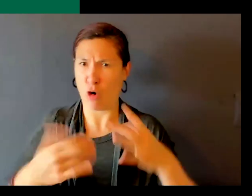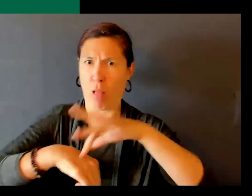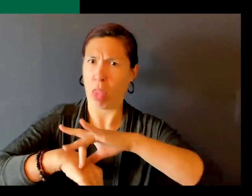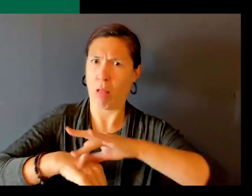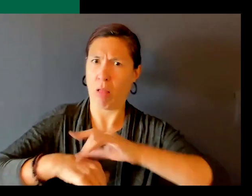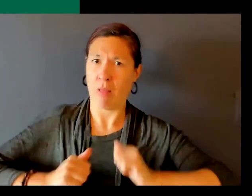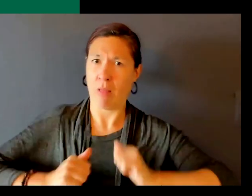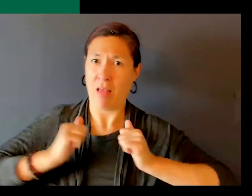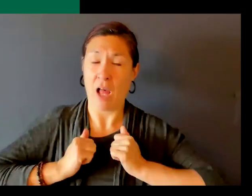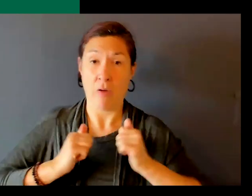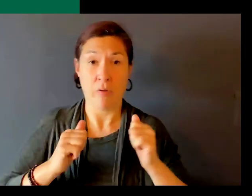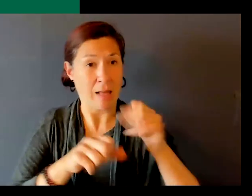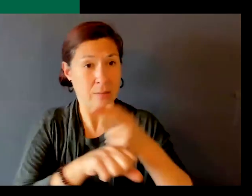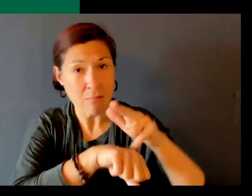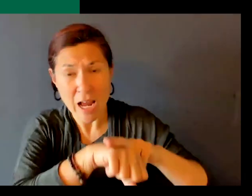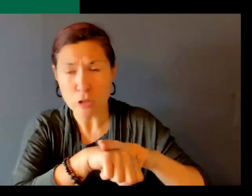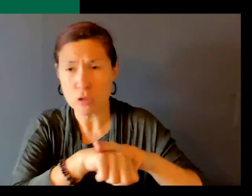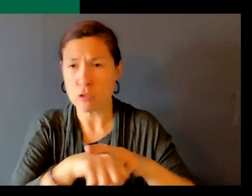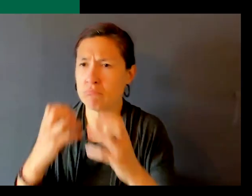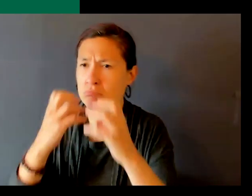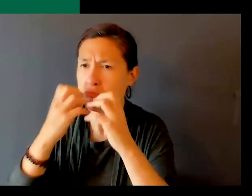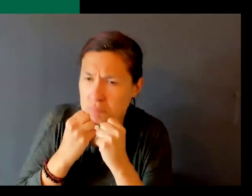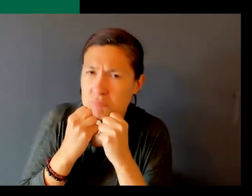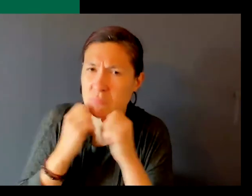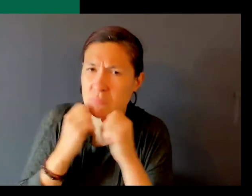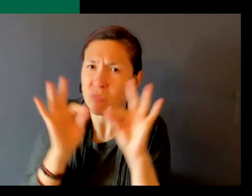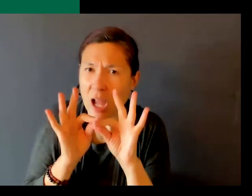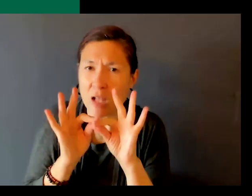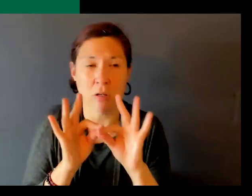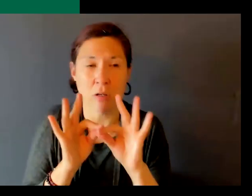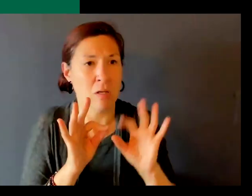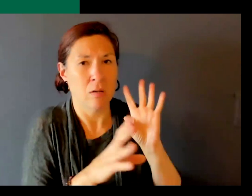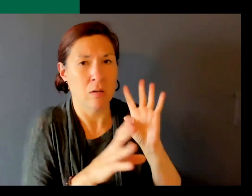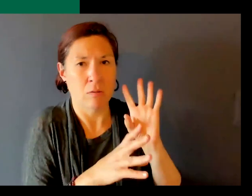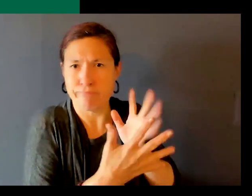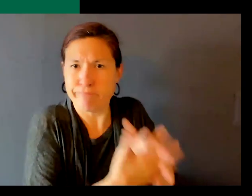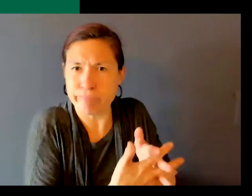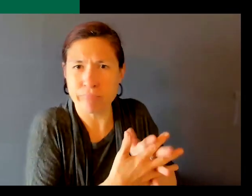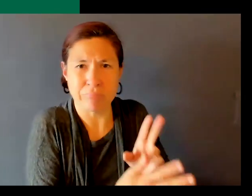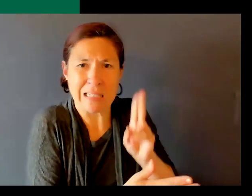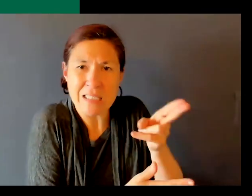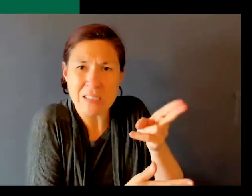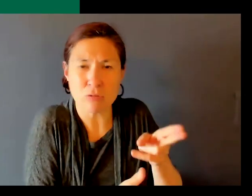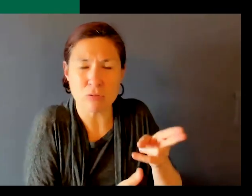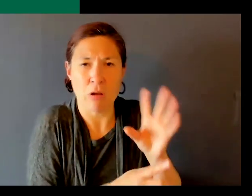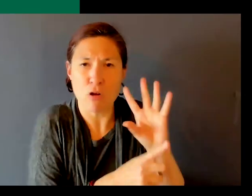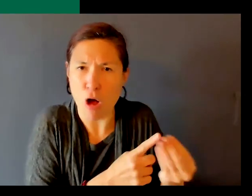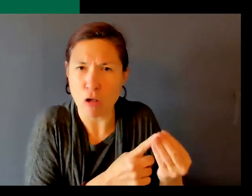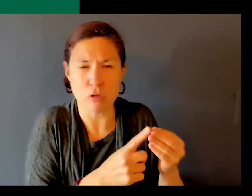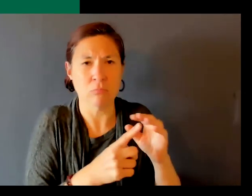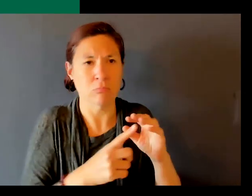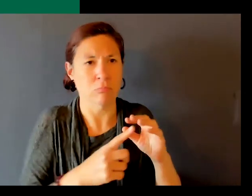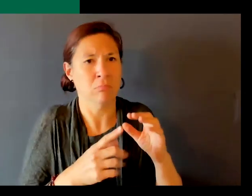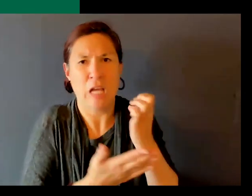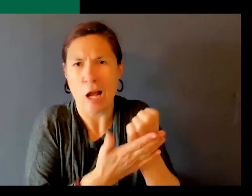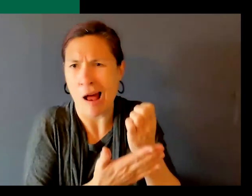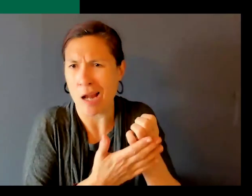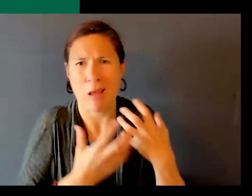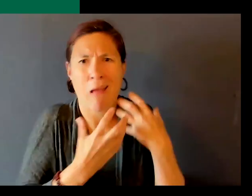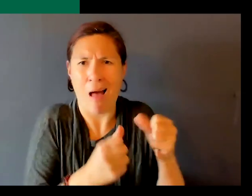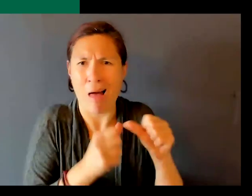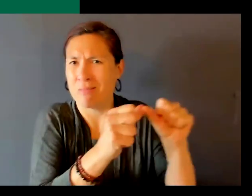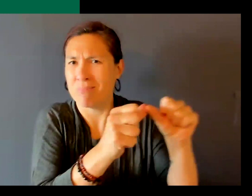Within our department is Mass. Wildlife, Division of Marine Fisheries, office of boating access, and the division of ecological restoration.